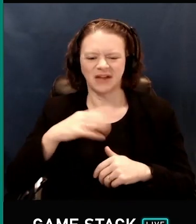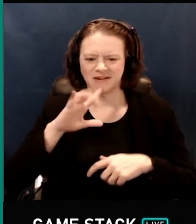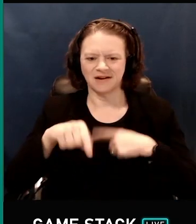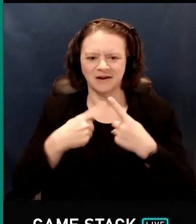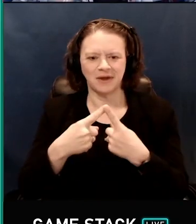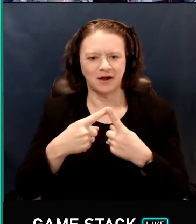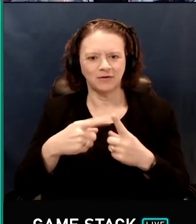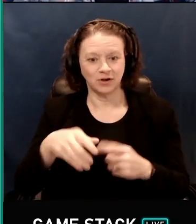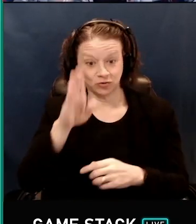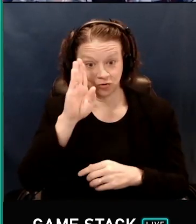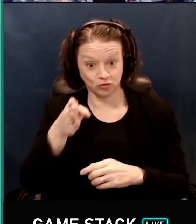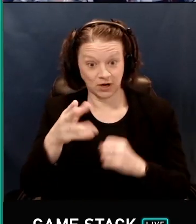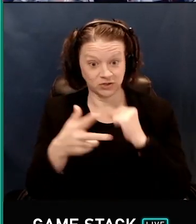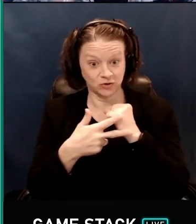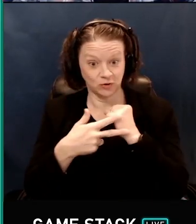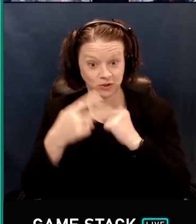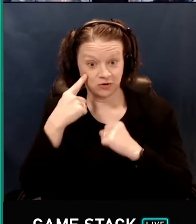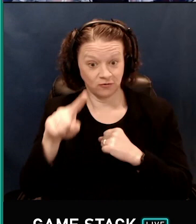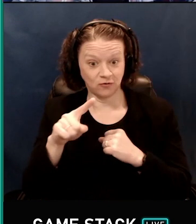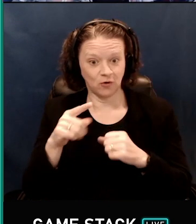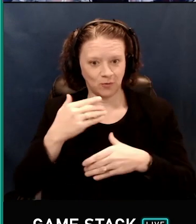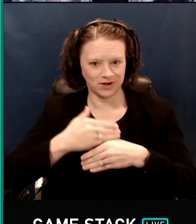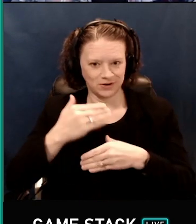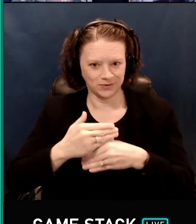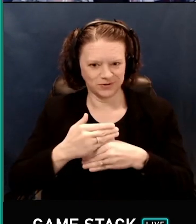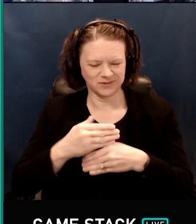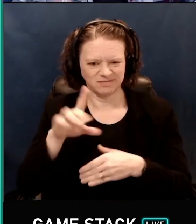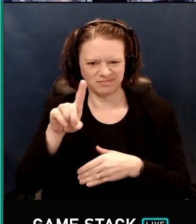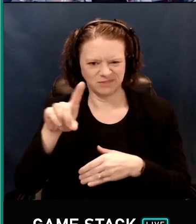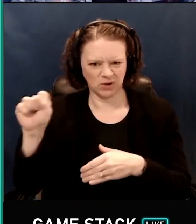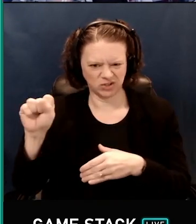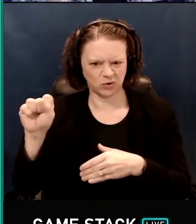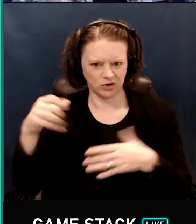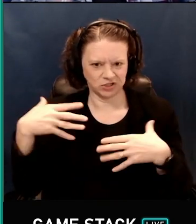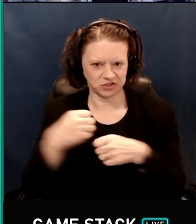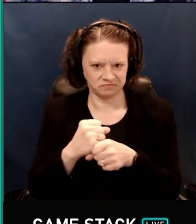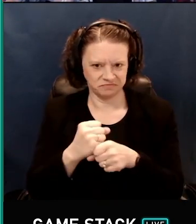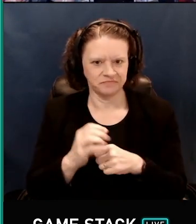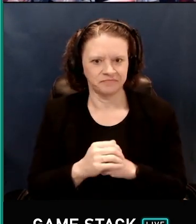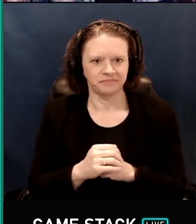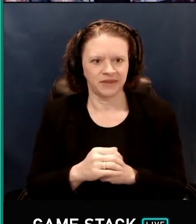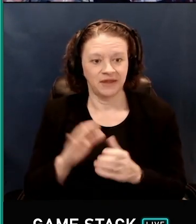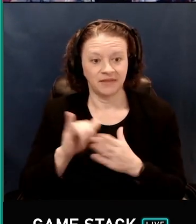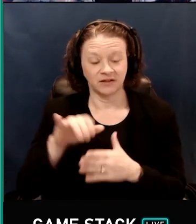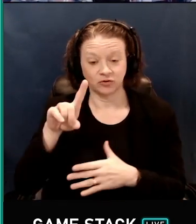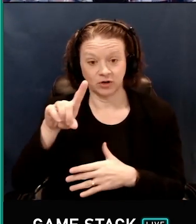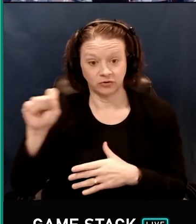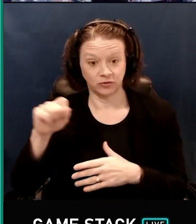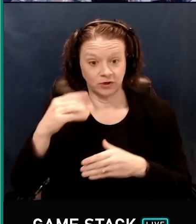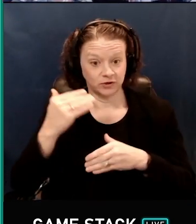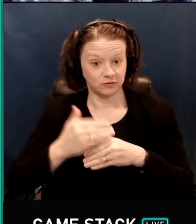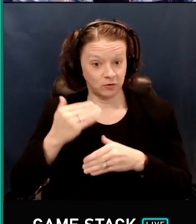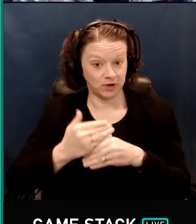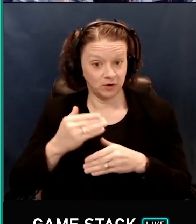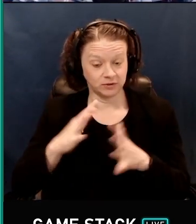Here's a little bit of an agenda. It will be a DirectStorage for Windows update. Last year we had actually posted a blog post about